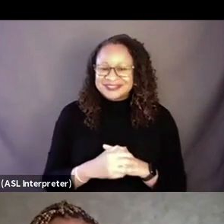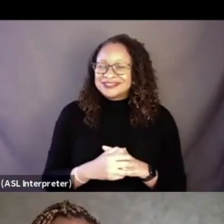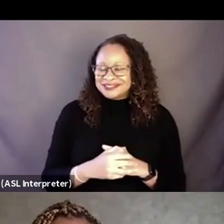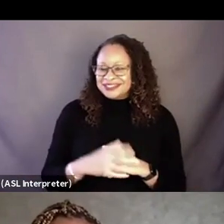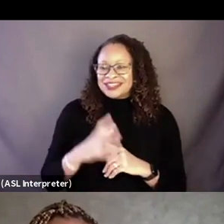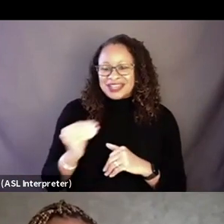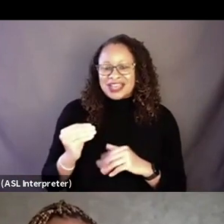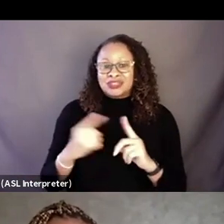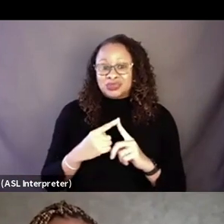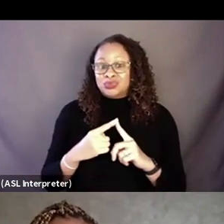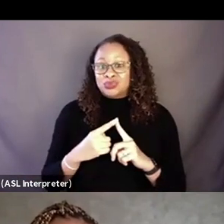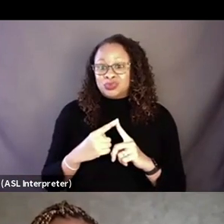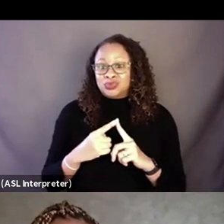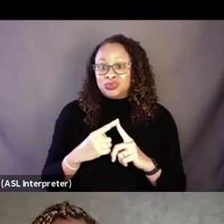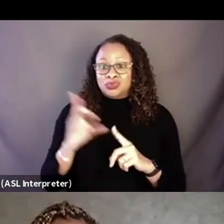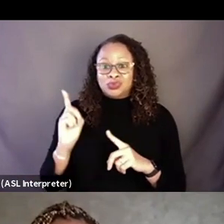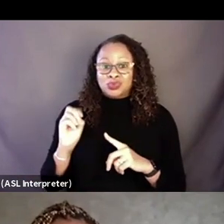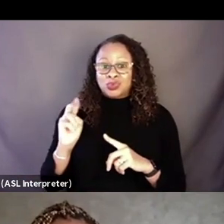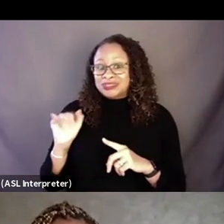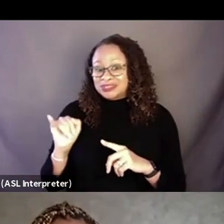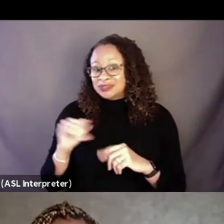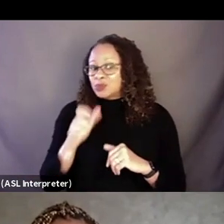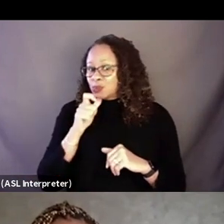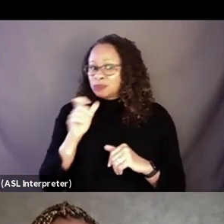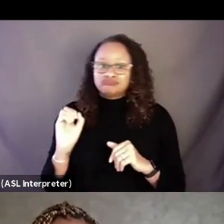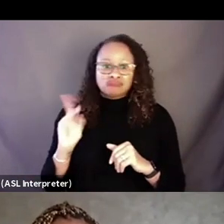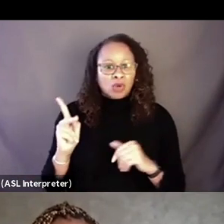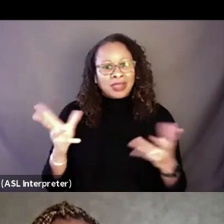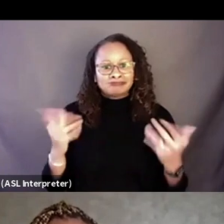To Toni to who was okay, let's just do this